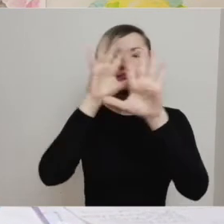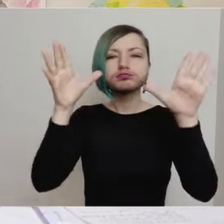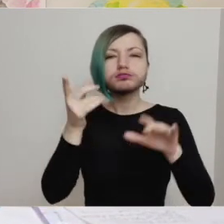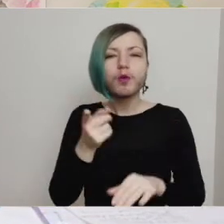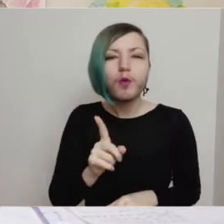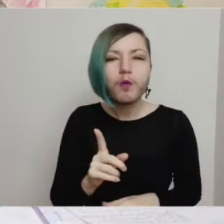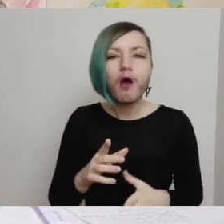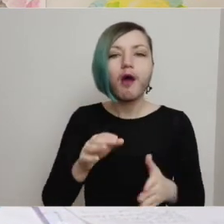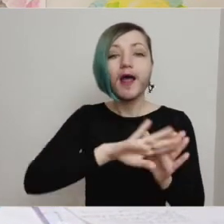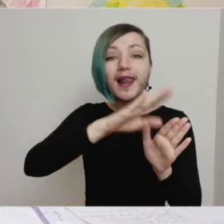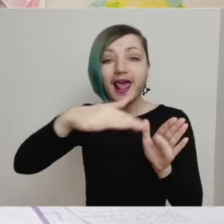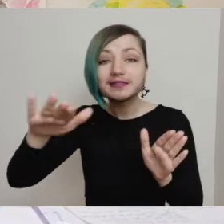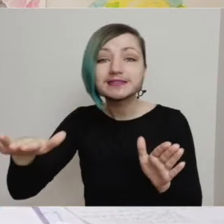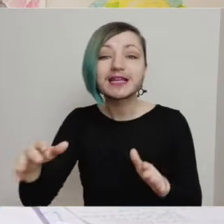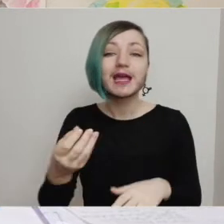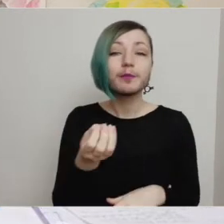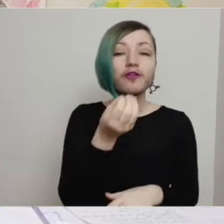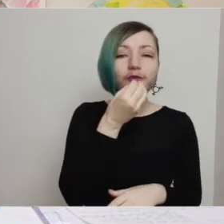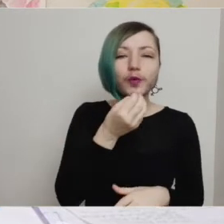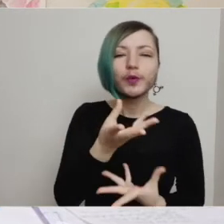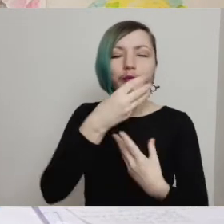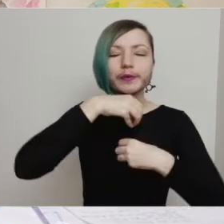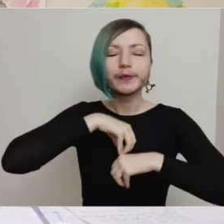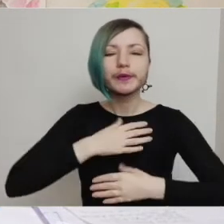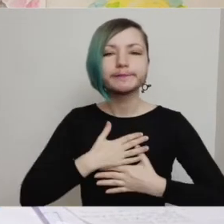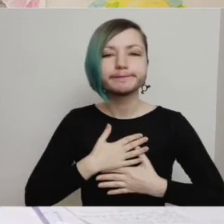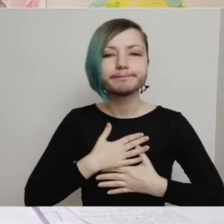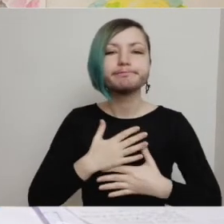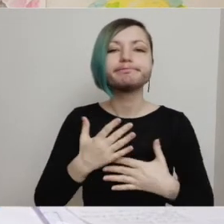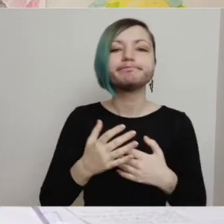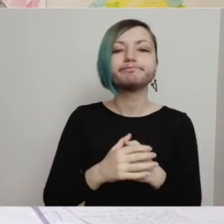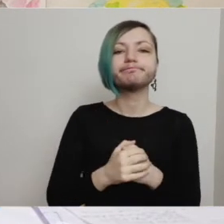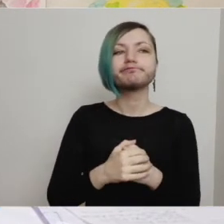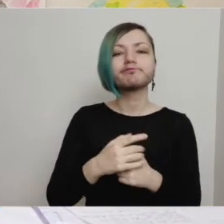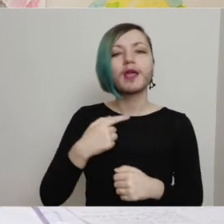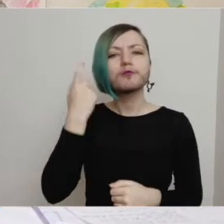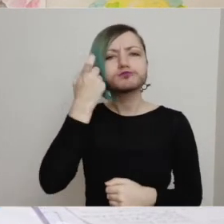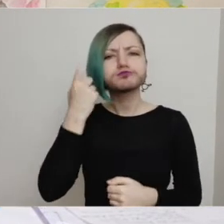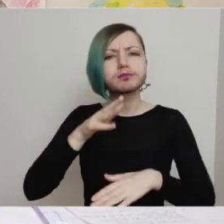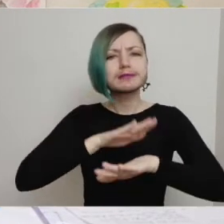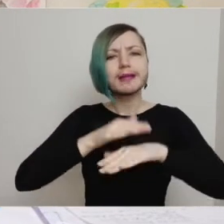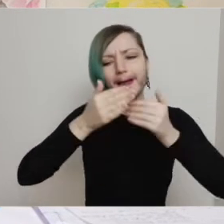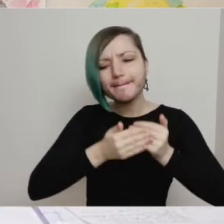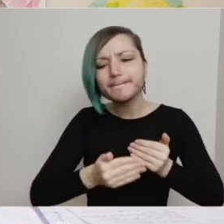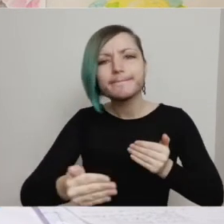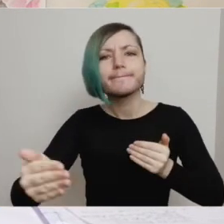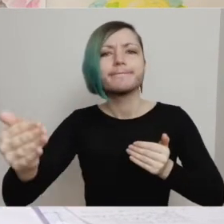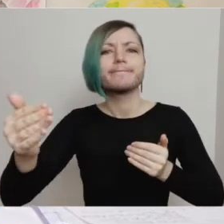think about food and nourishment and I think about time passing and when I start a project